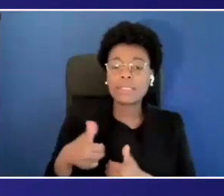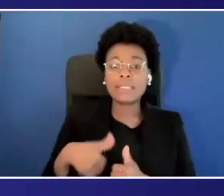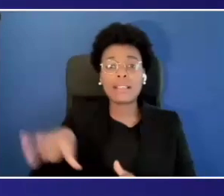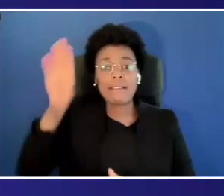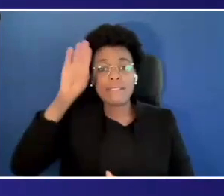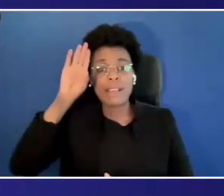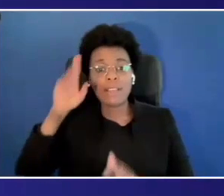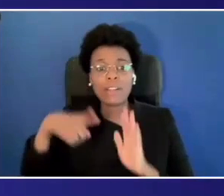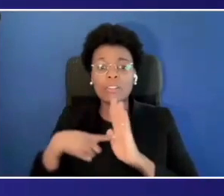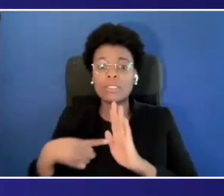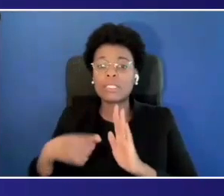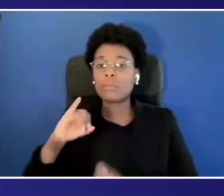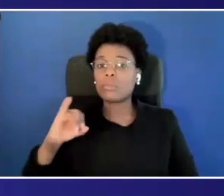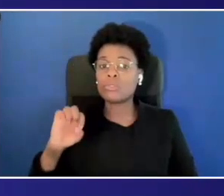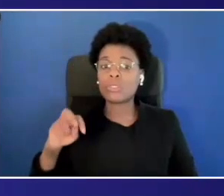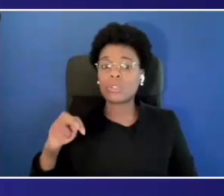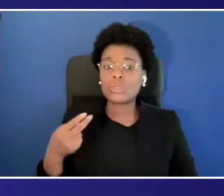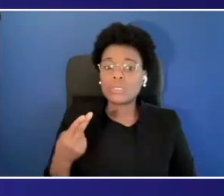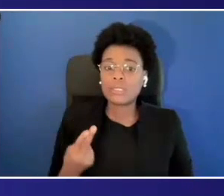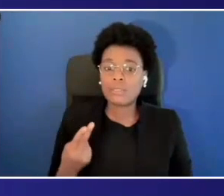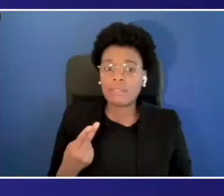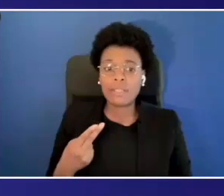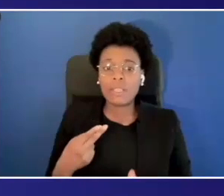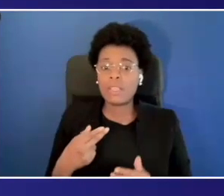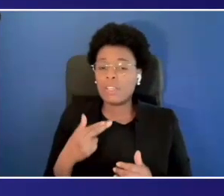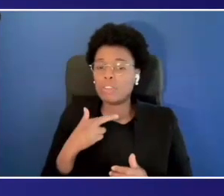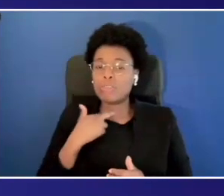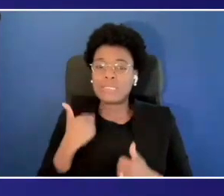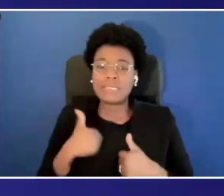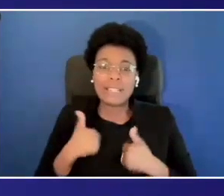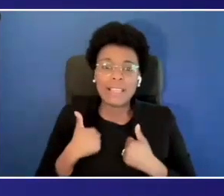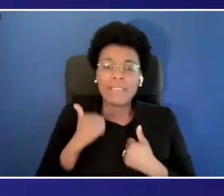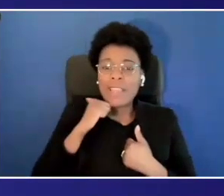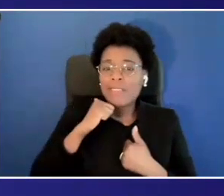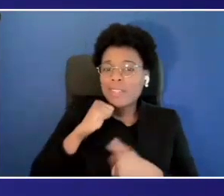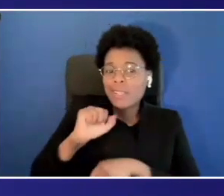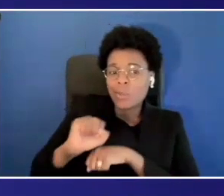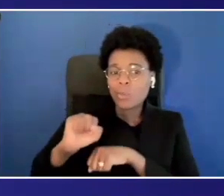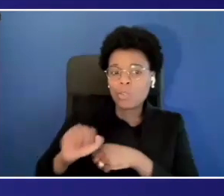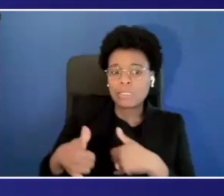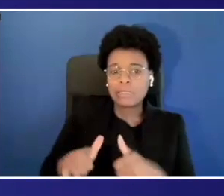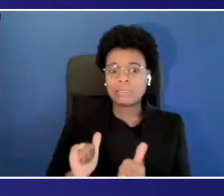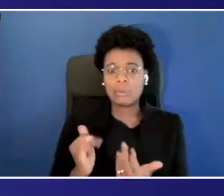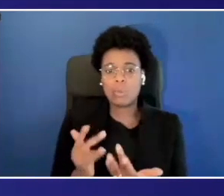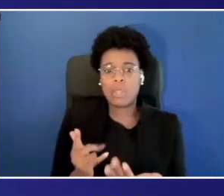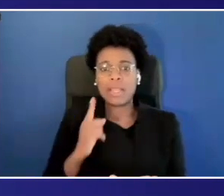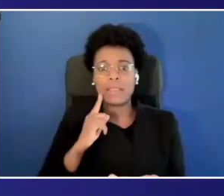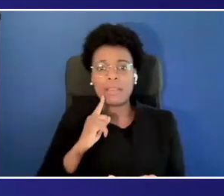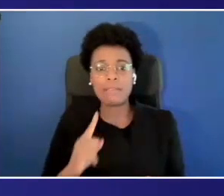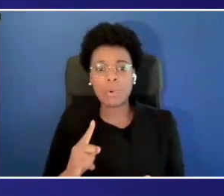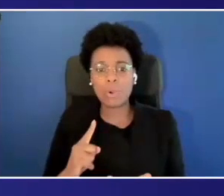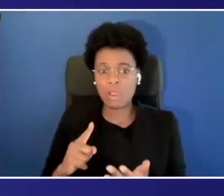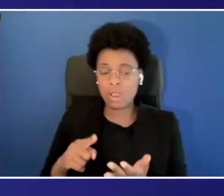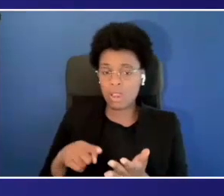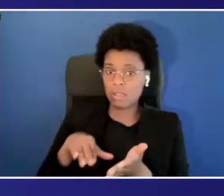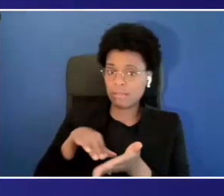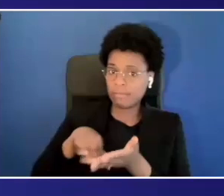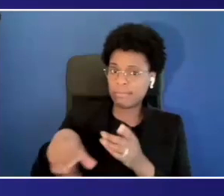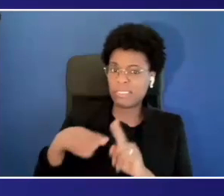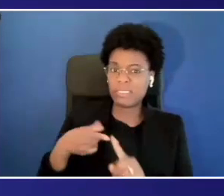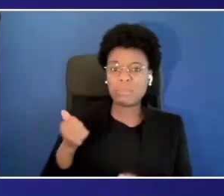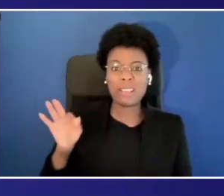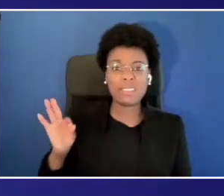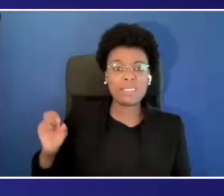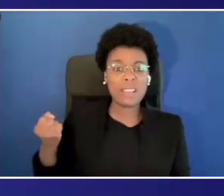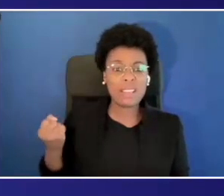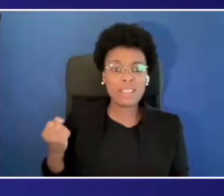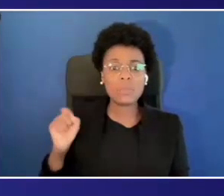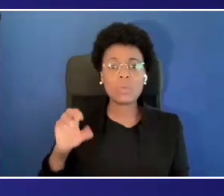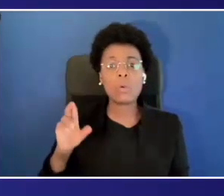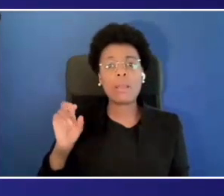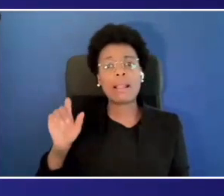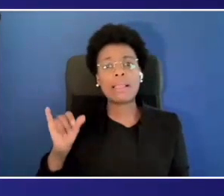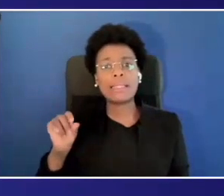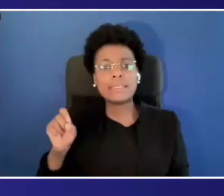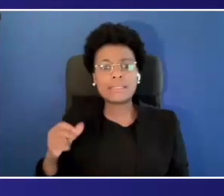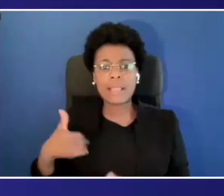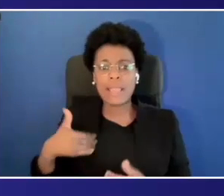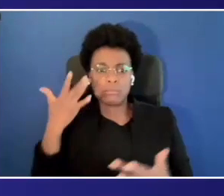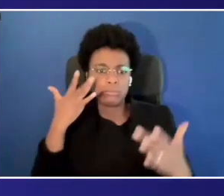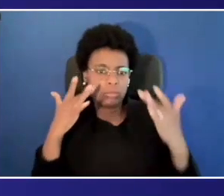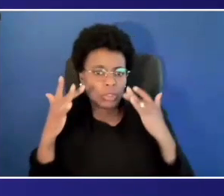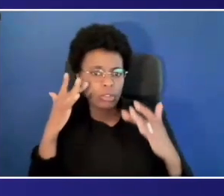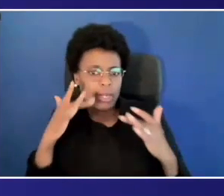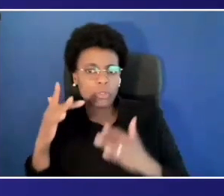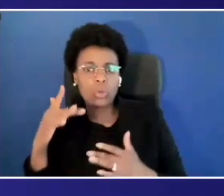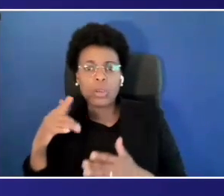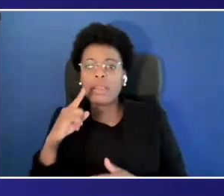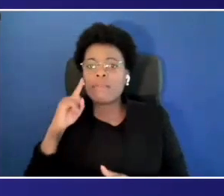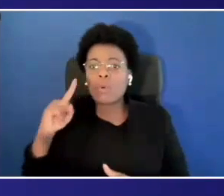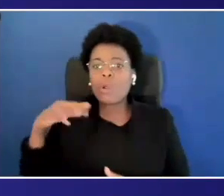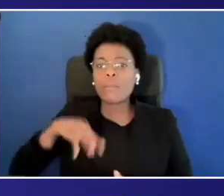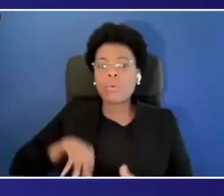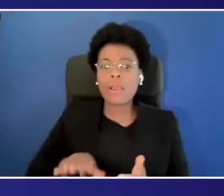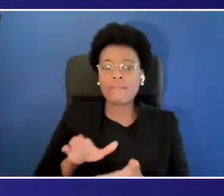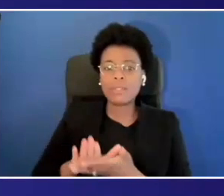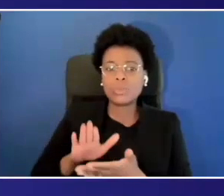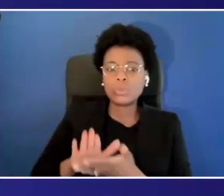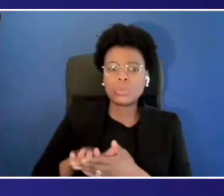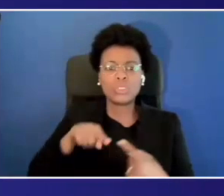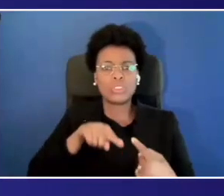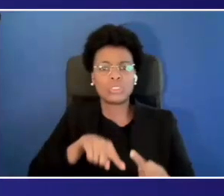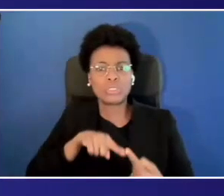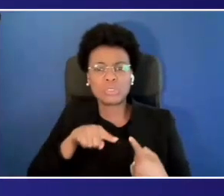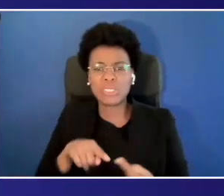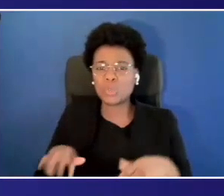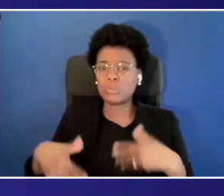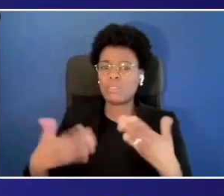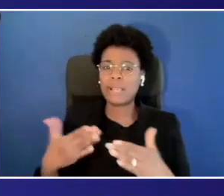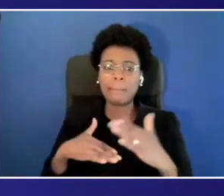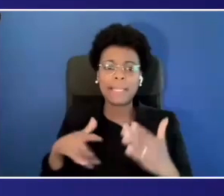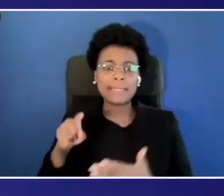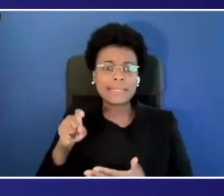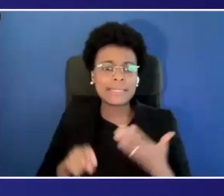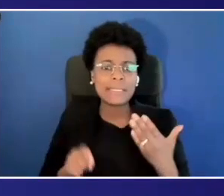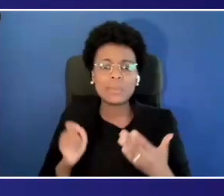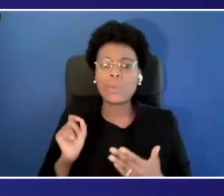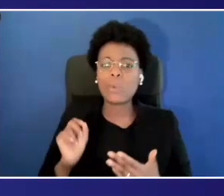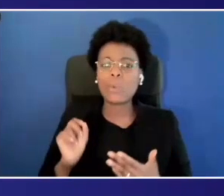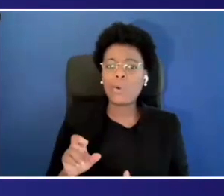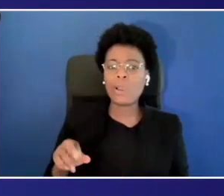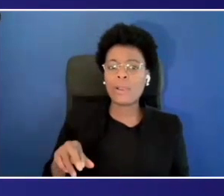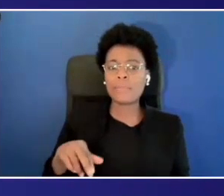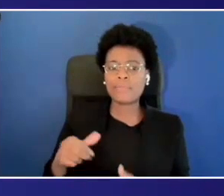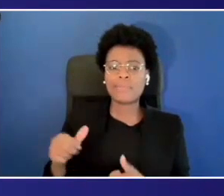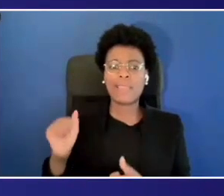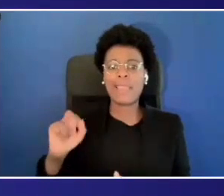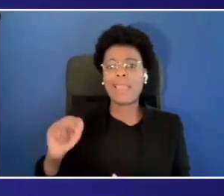There are small business owners like Elise who attended a predatory for profit school who is struggling to meet her basic needs and they are older Americans like Angela who's 84 years old and has to put off retirement because of her loans.